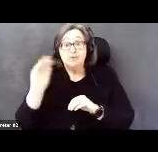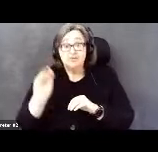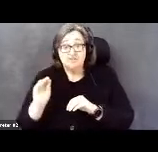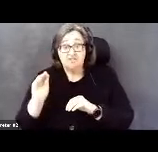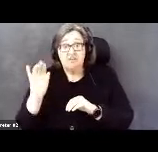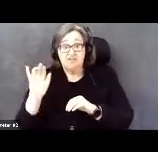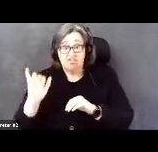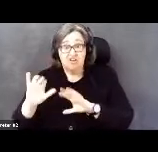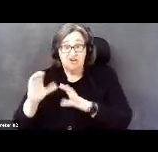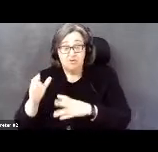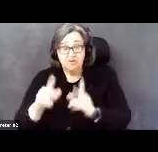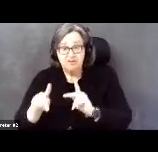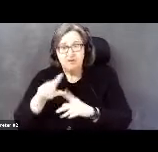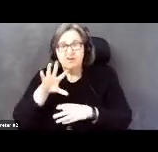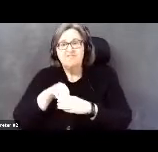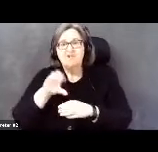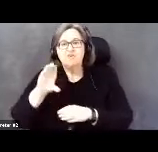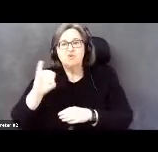involved in the criminal justice system that